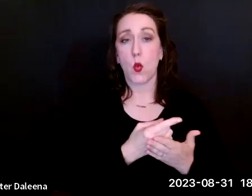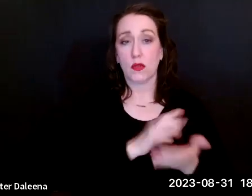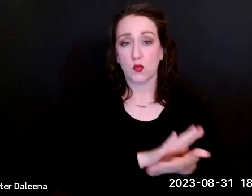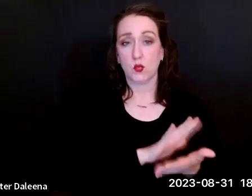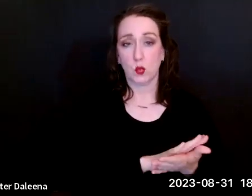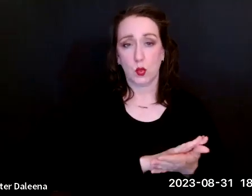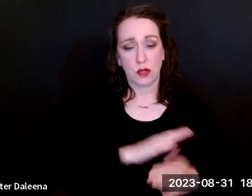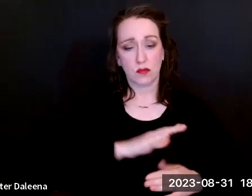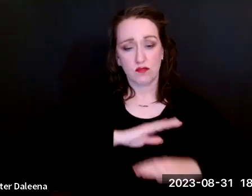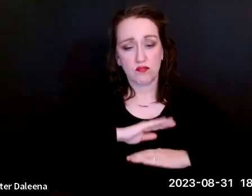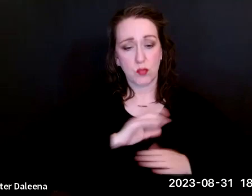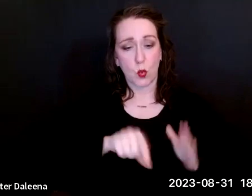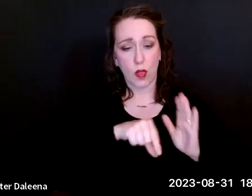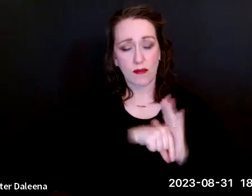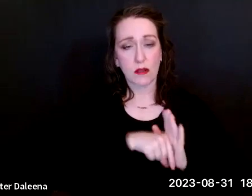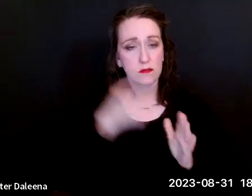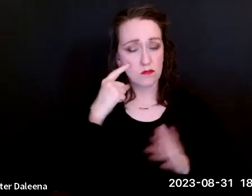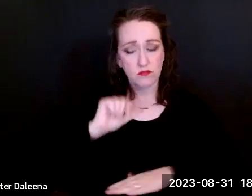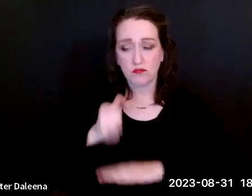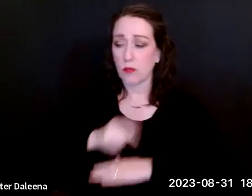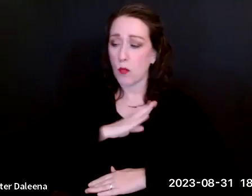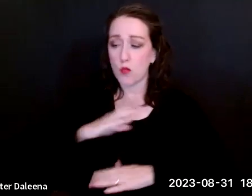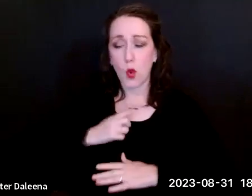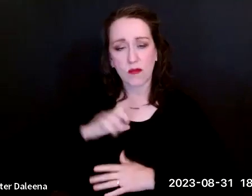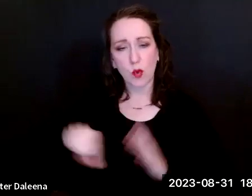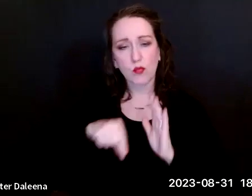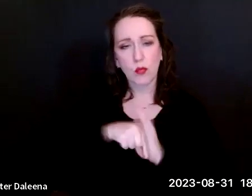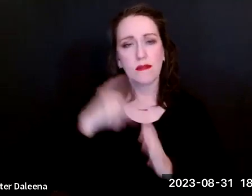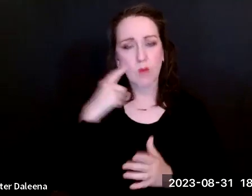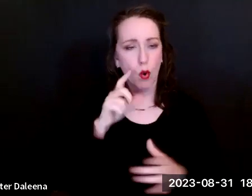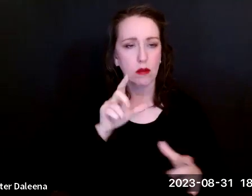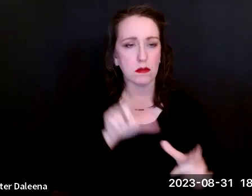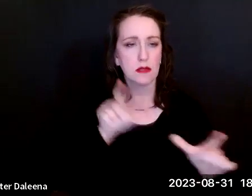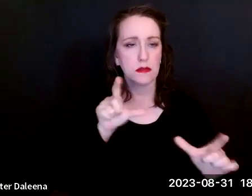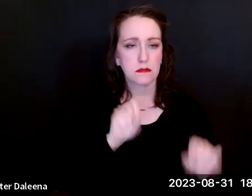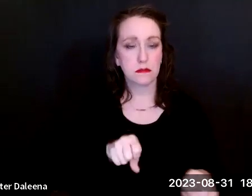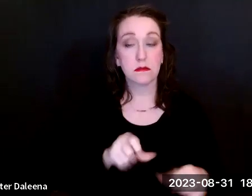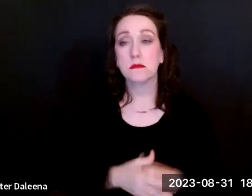qualifications established by the board to qualify for licensure educational programs